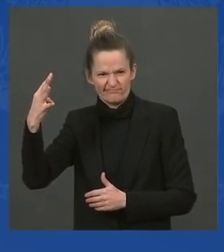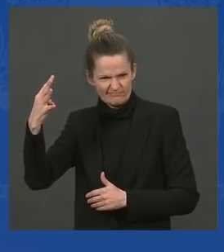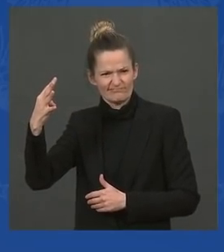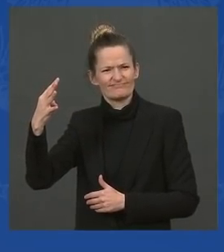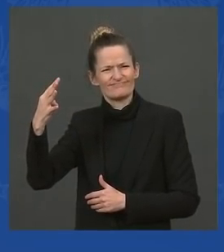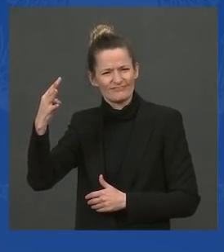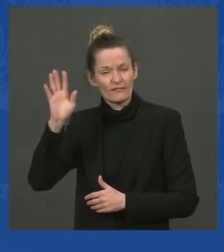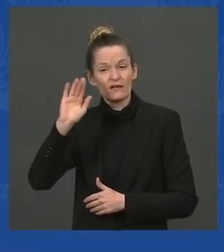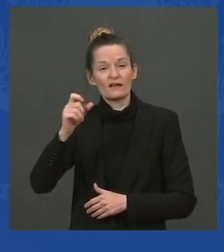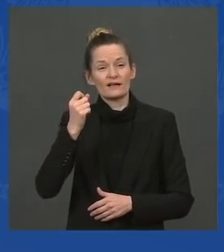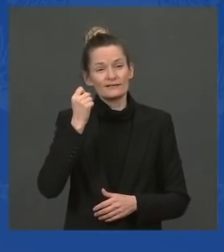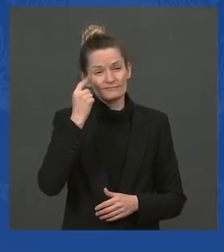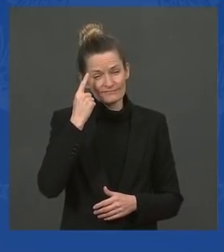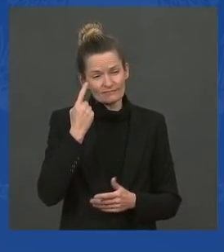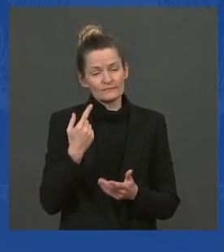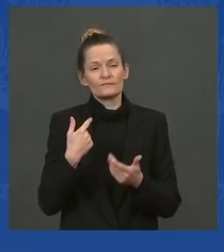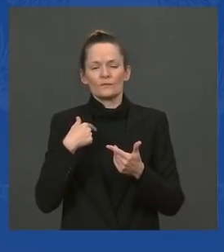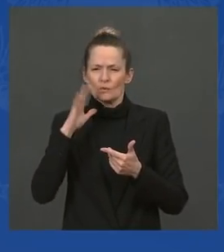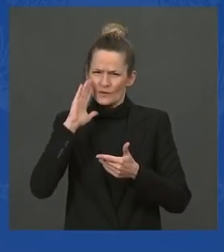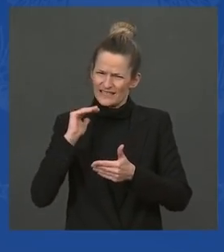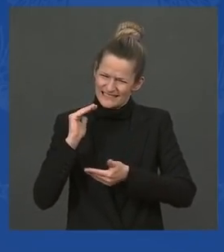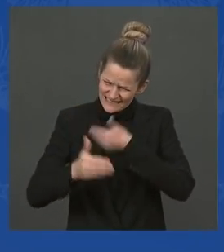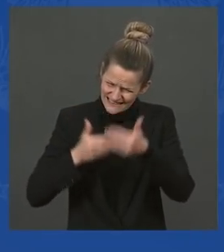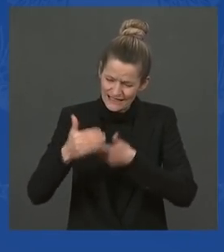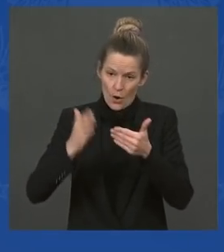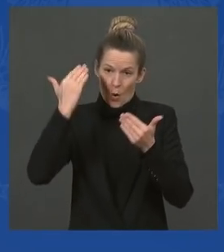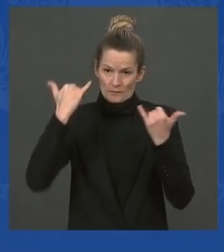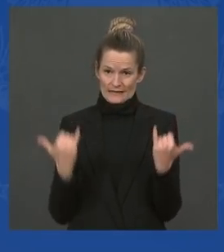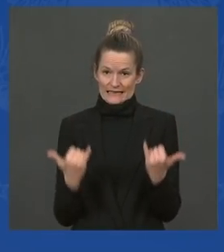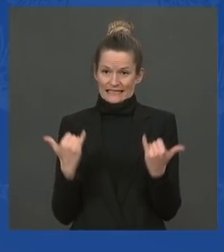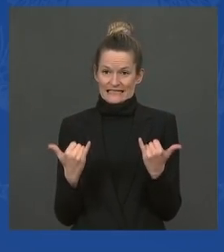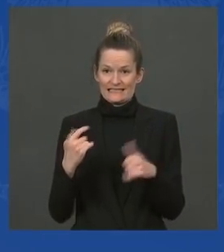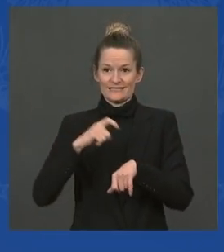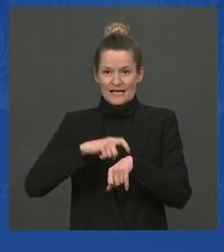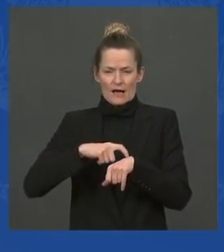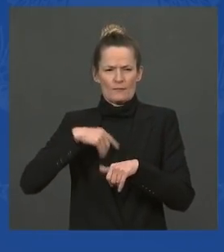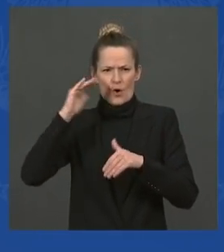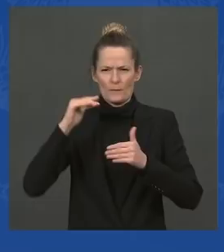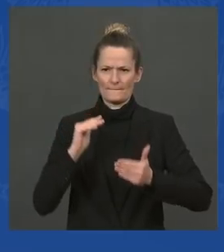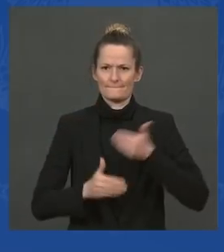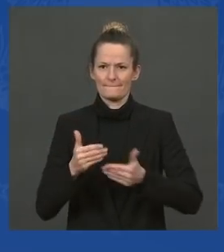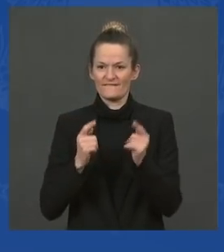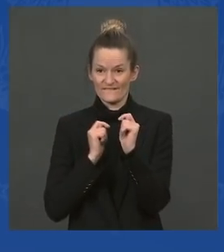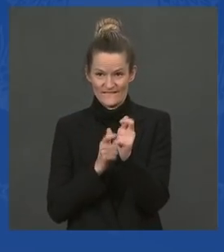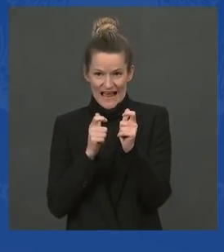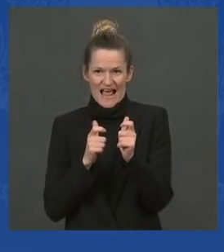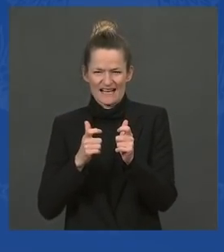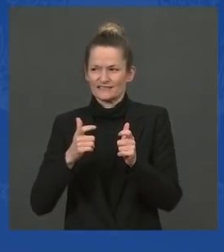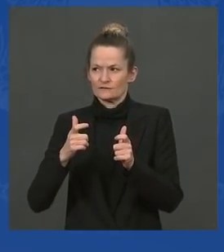and, hopefully, faster. But it doesn't mean we should just stand by idly and wait for prices to drop on their own.